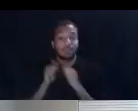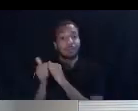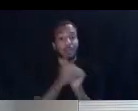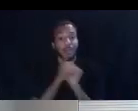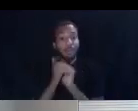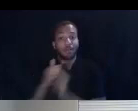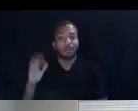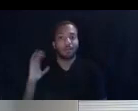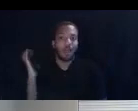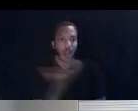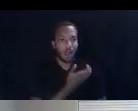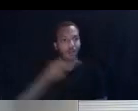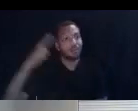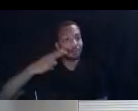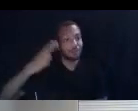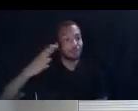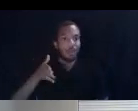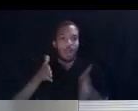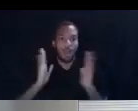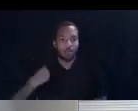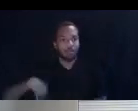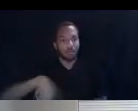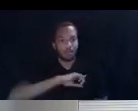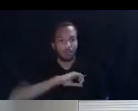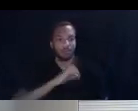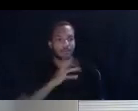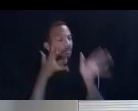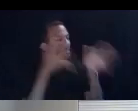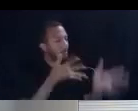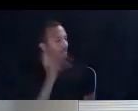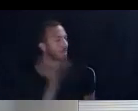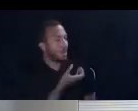re-indigenization, adaptability, colonization, settlement,